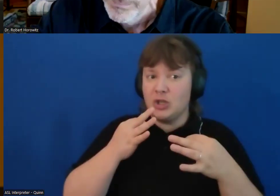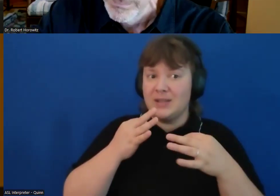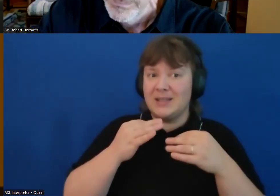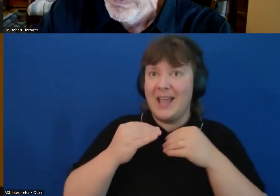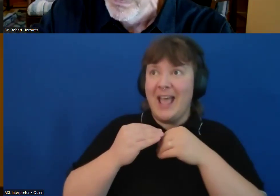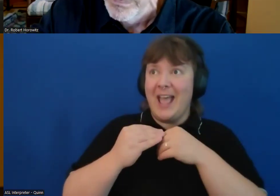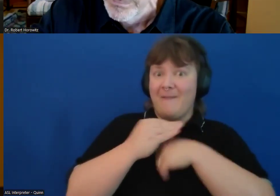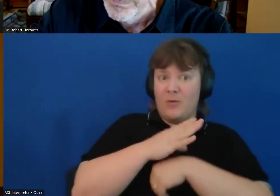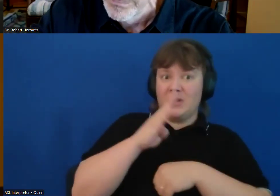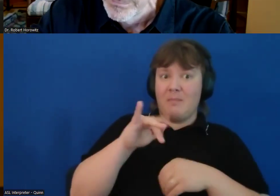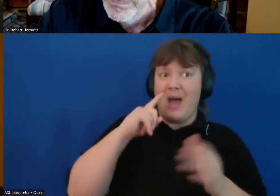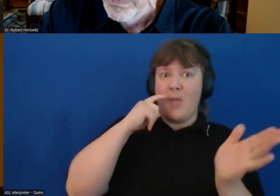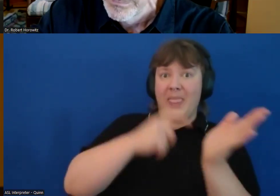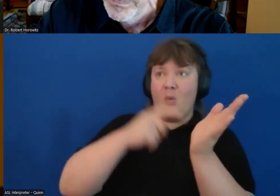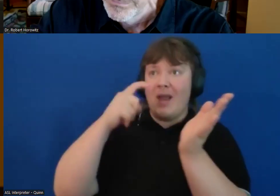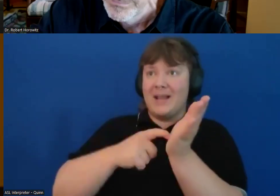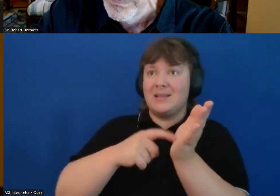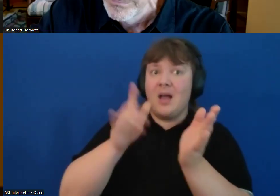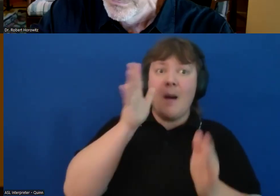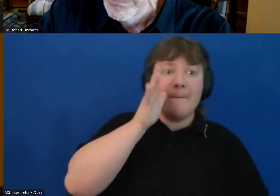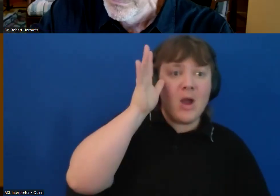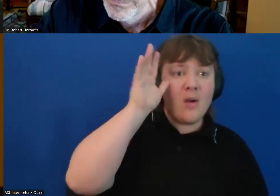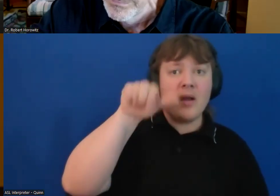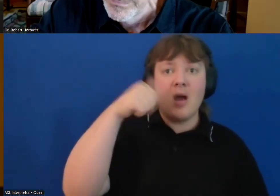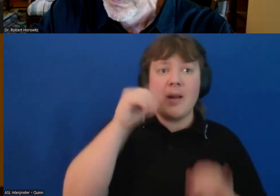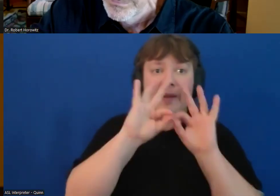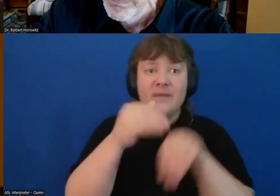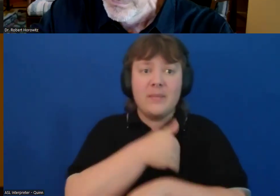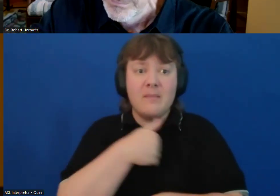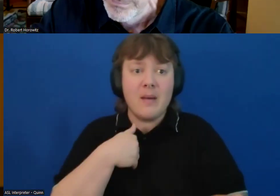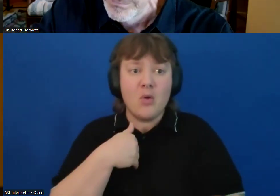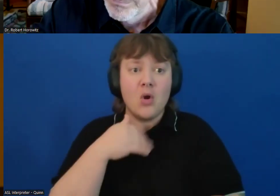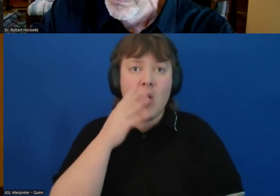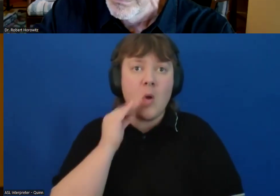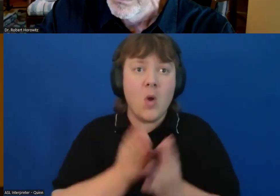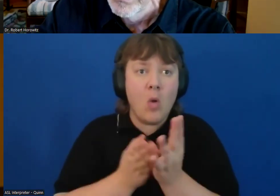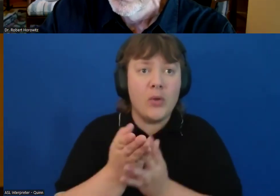what they witnessed a parent or another loved one go through arguably when health care wasn't even